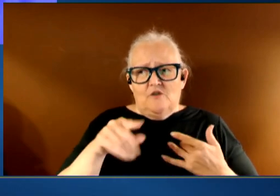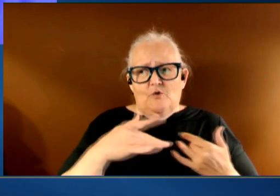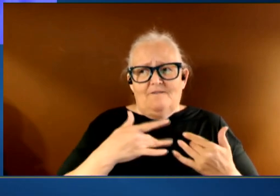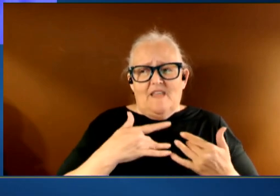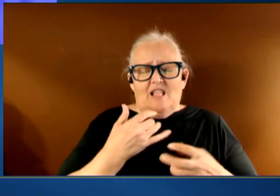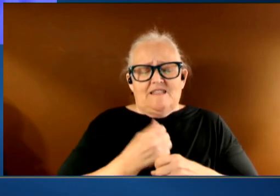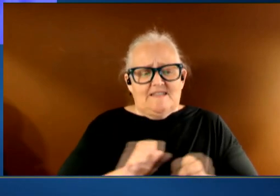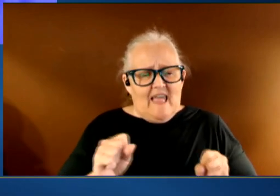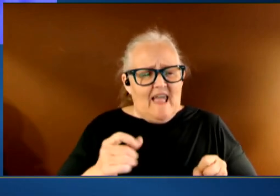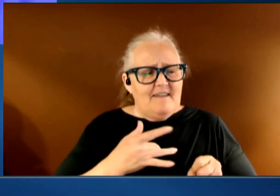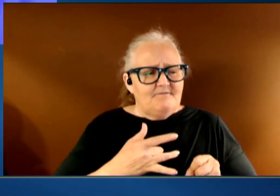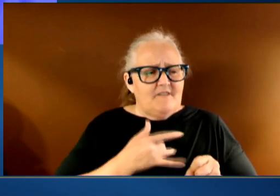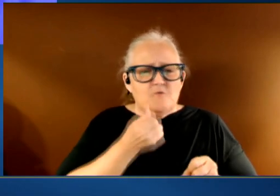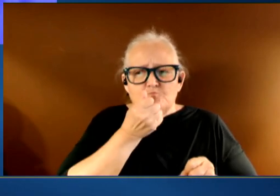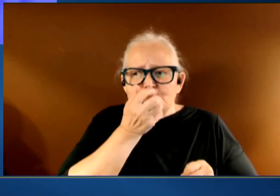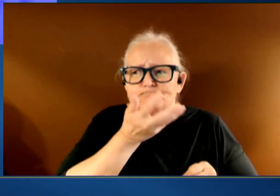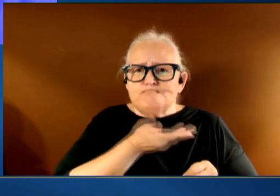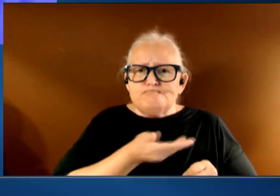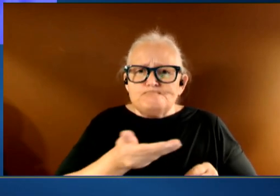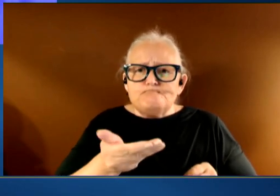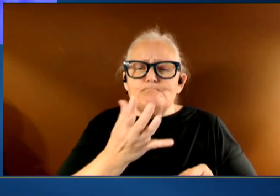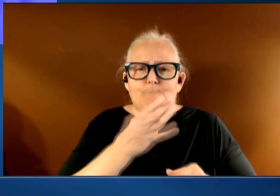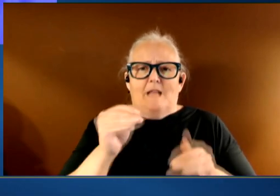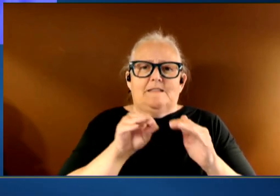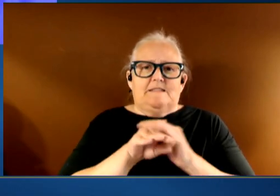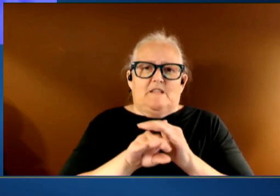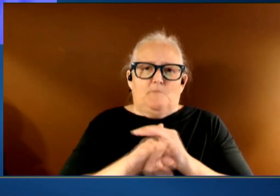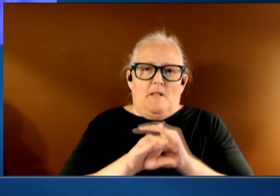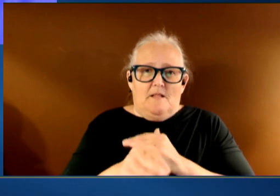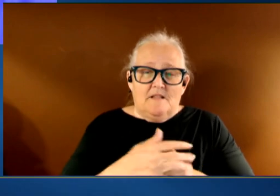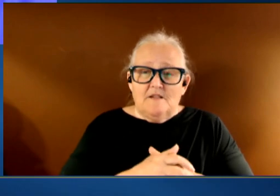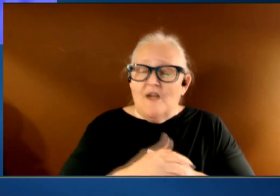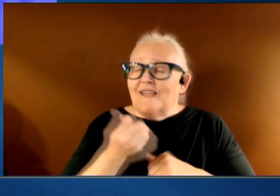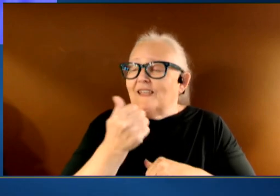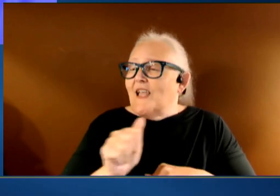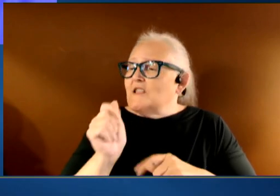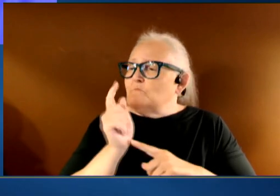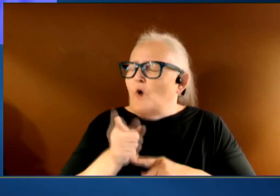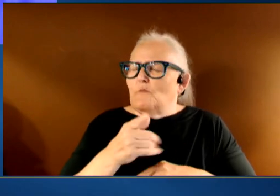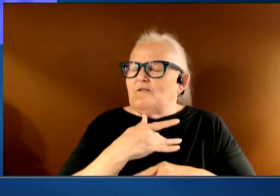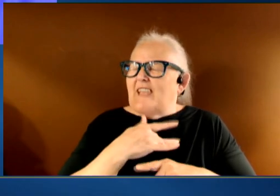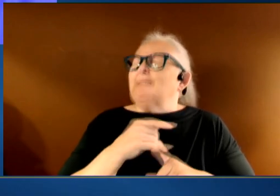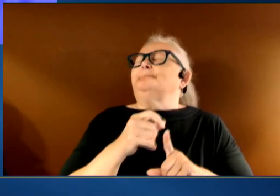and accessible at all times for you. So, if at any point you need help, flag down an HHS staff